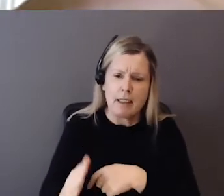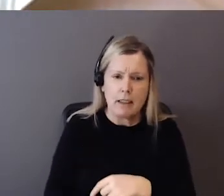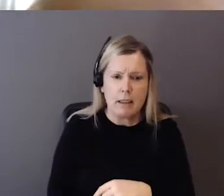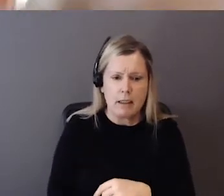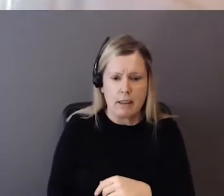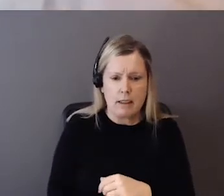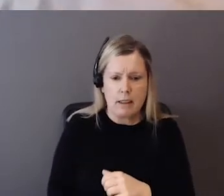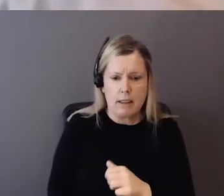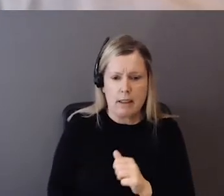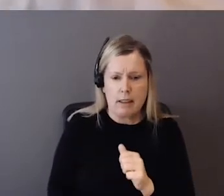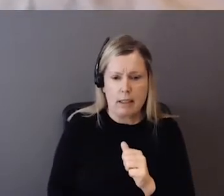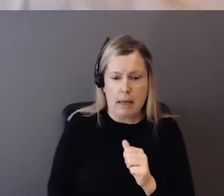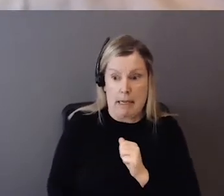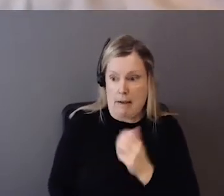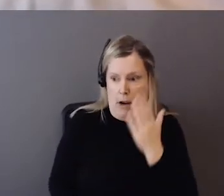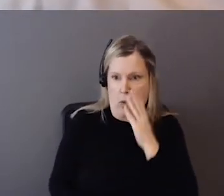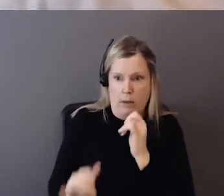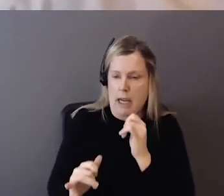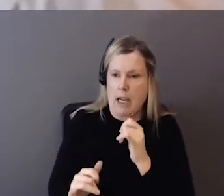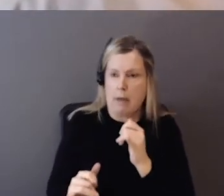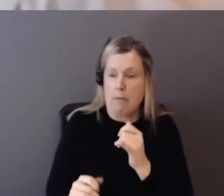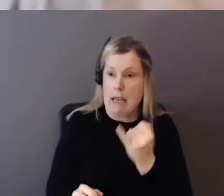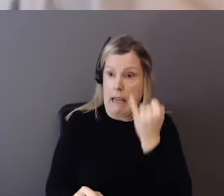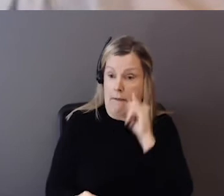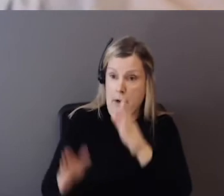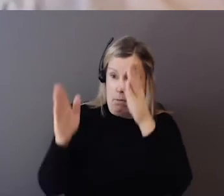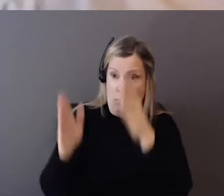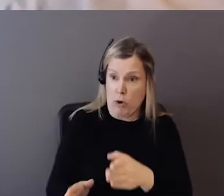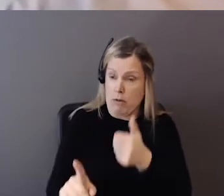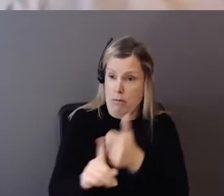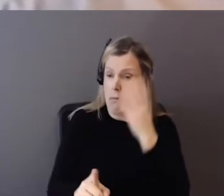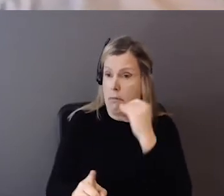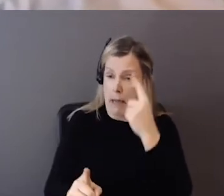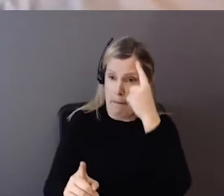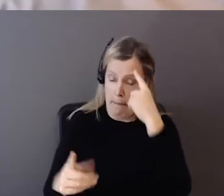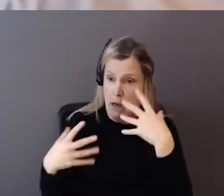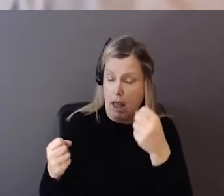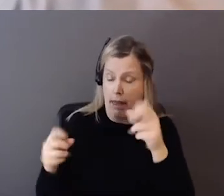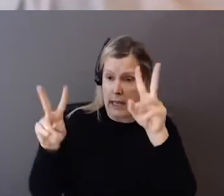sometimes am not sure what to say, or not say when we're exploring these kinds of issues.